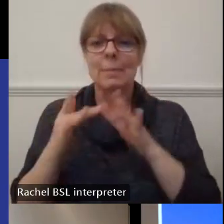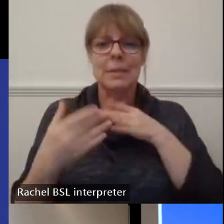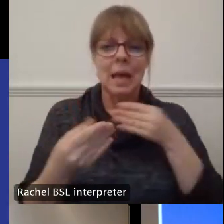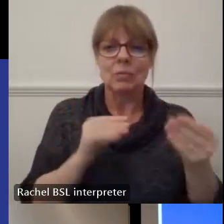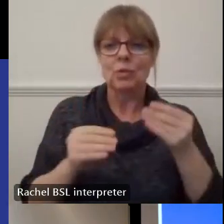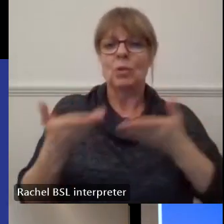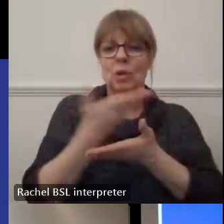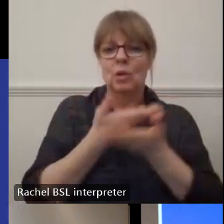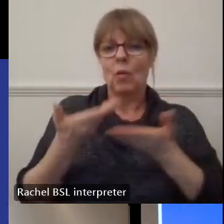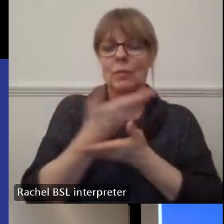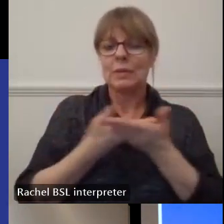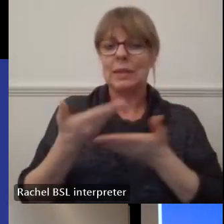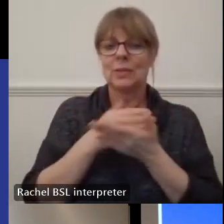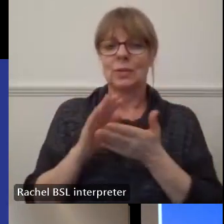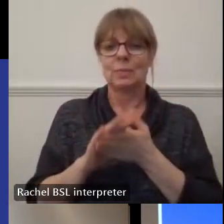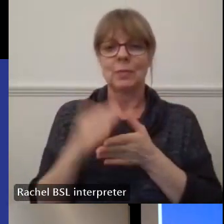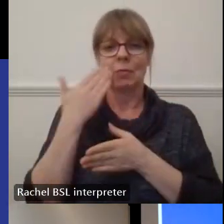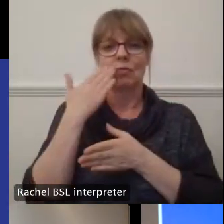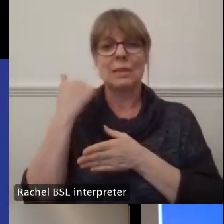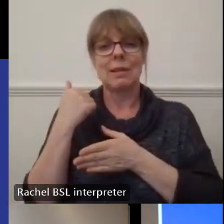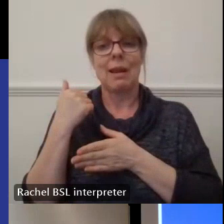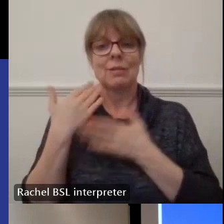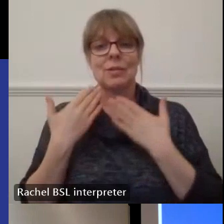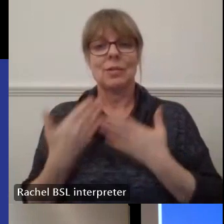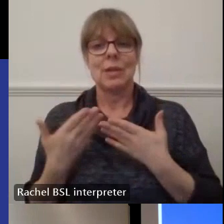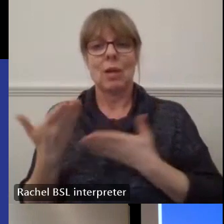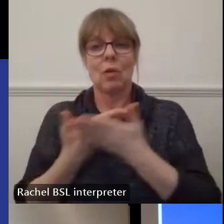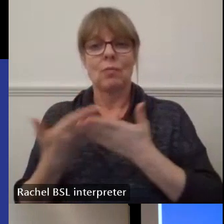I've just had a chat with a couple of people about the kind of key takeaways.